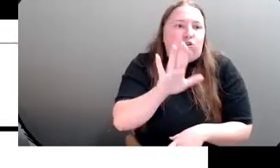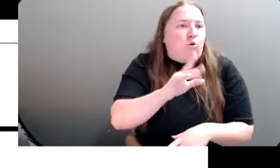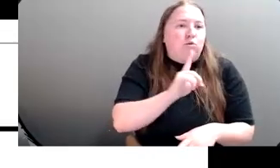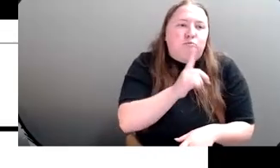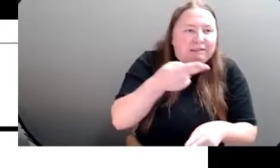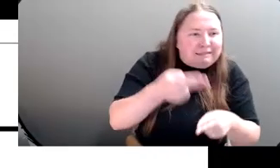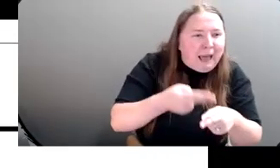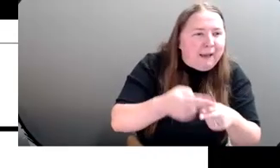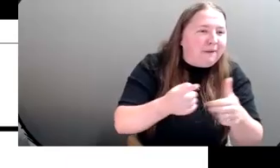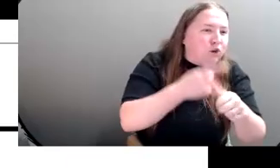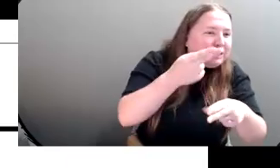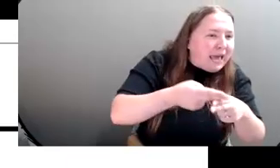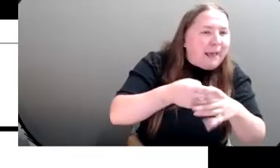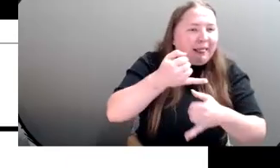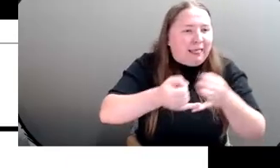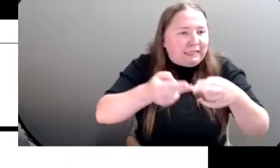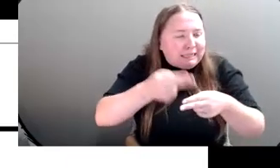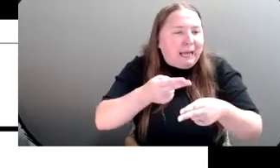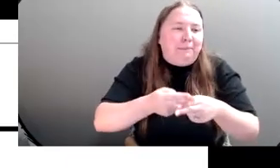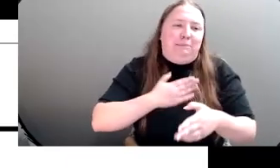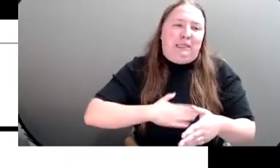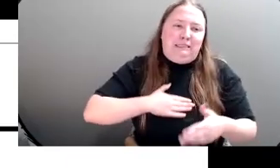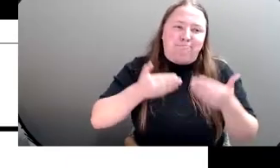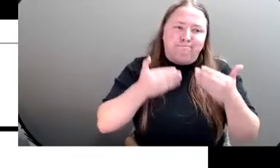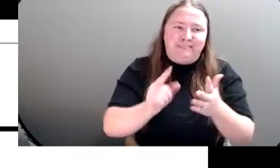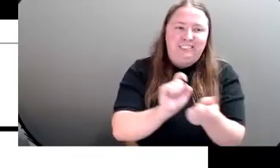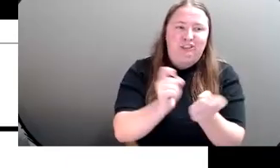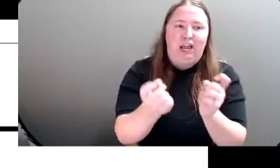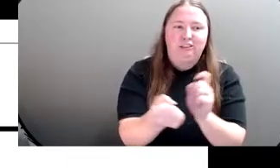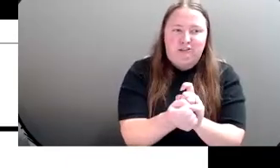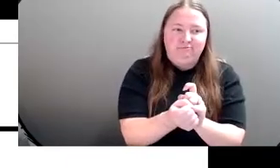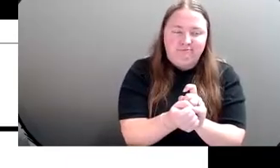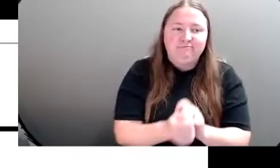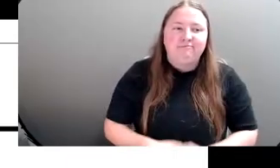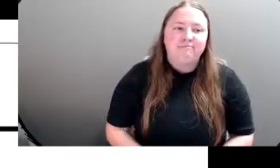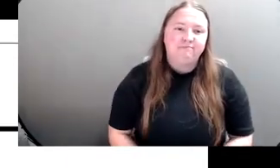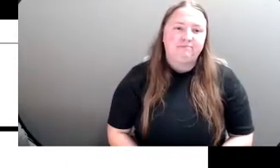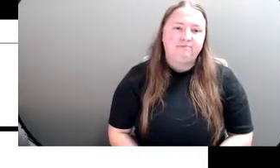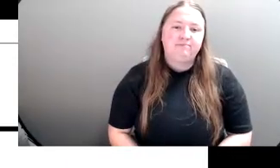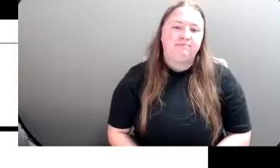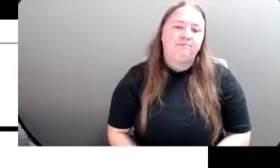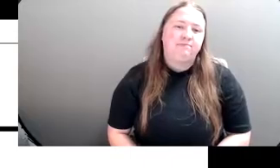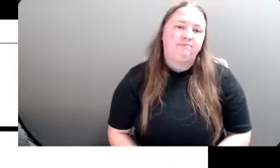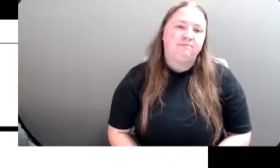as your first name and your last name, please, change it. So go into the, by your name and then